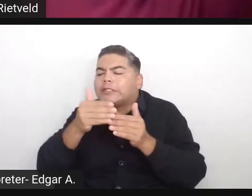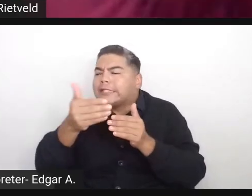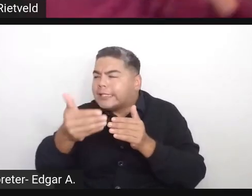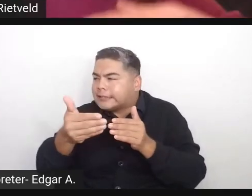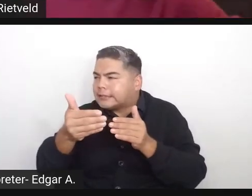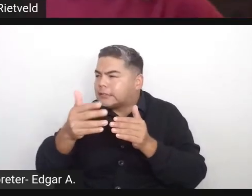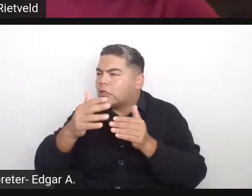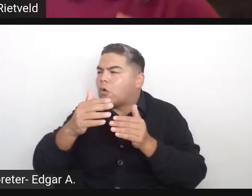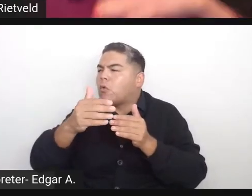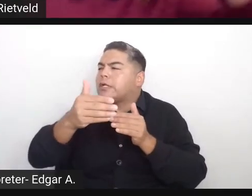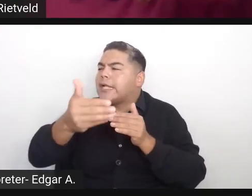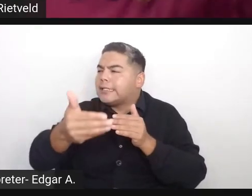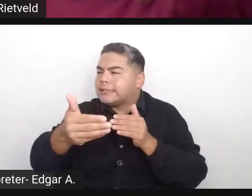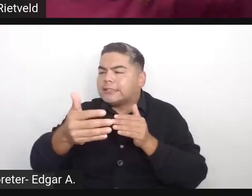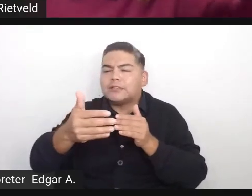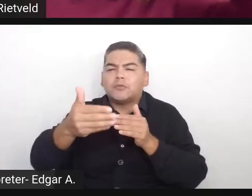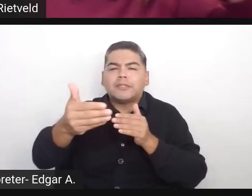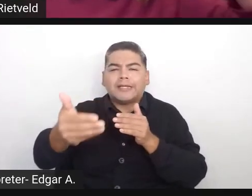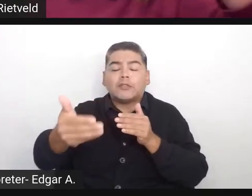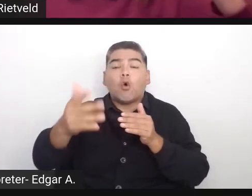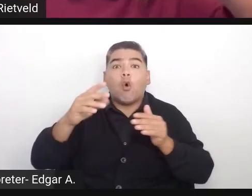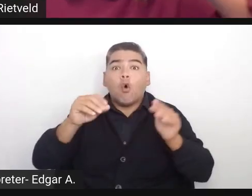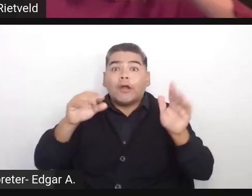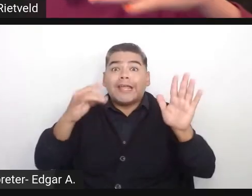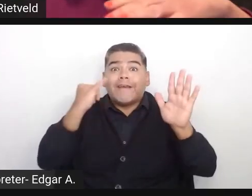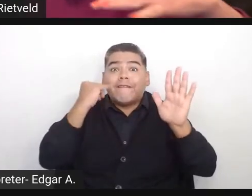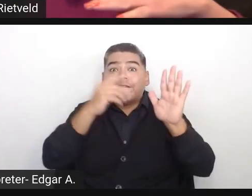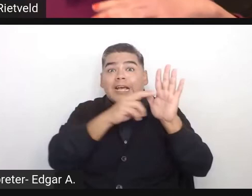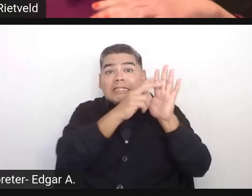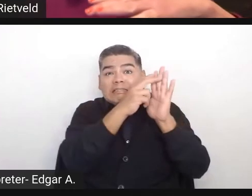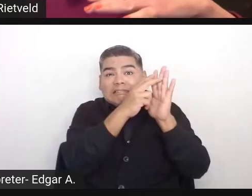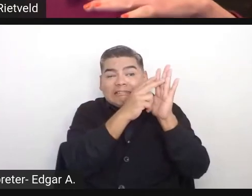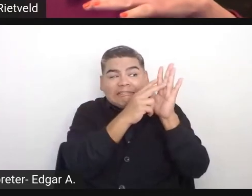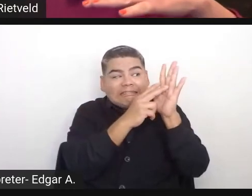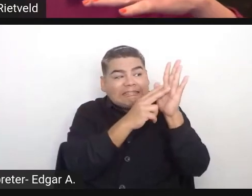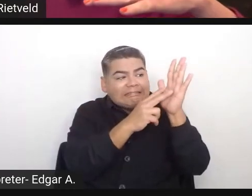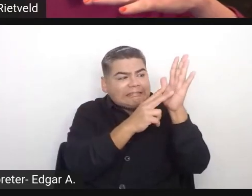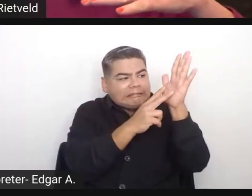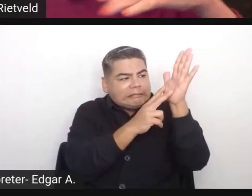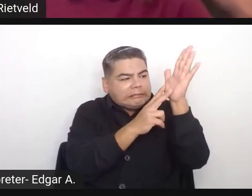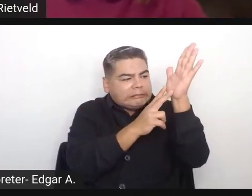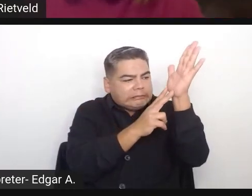If it's a long-form that people in the middle think, "Okay, that's so much, I quit."